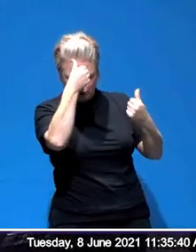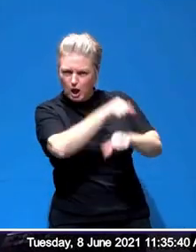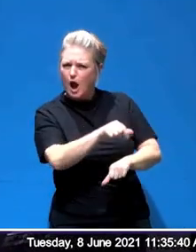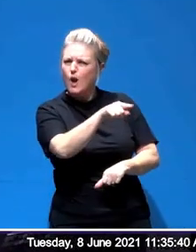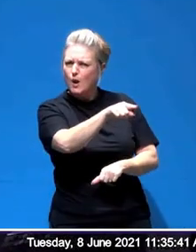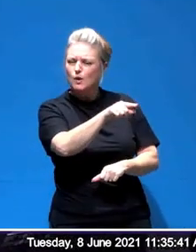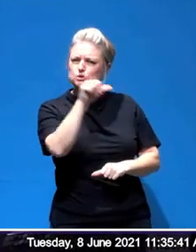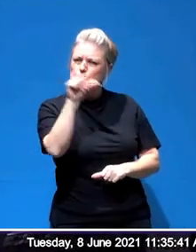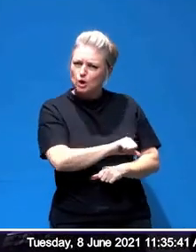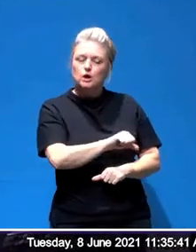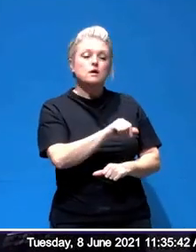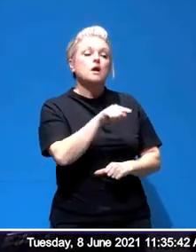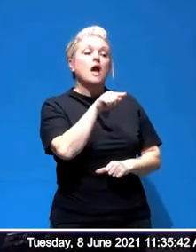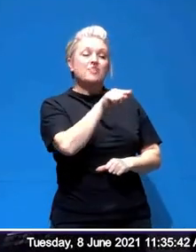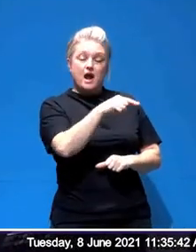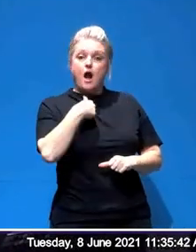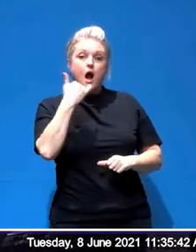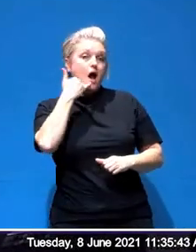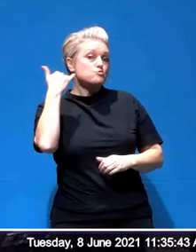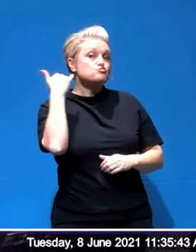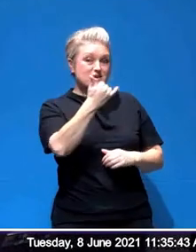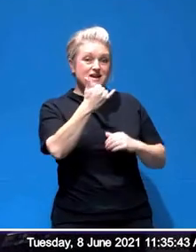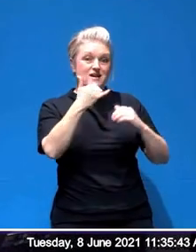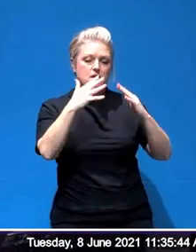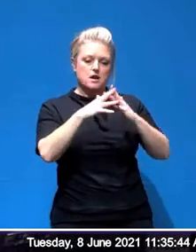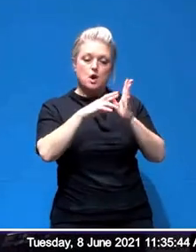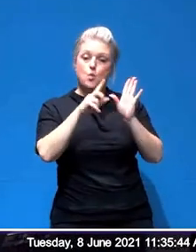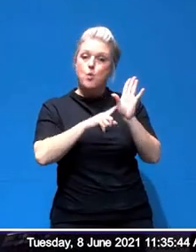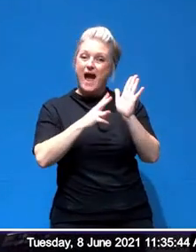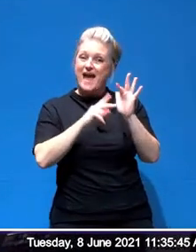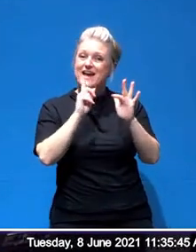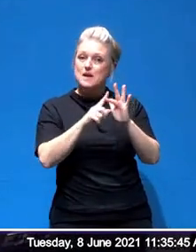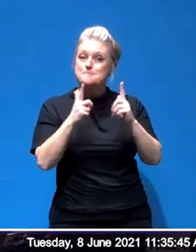was the service manager, and asked him, was the other person on blood thinners?